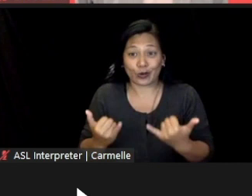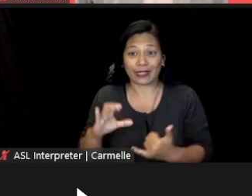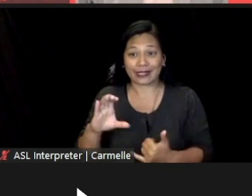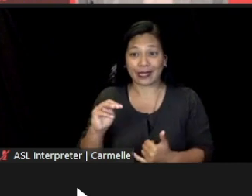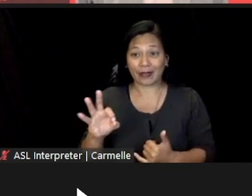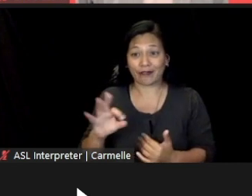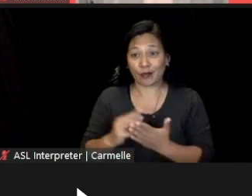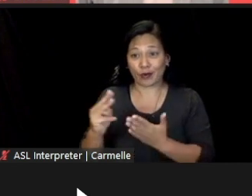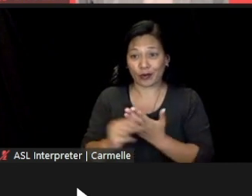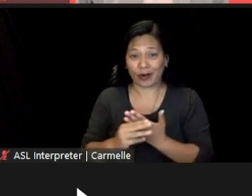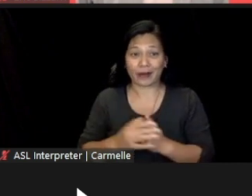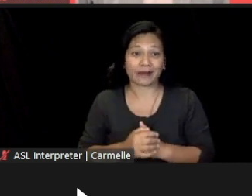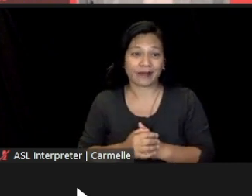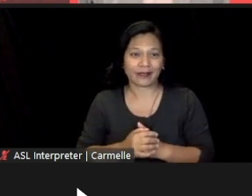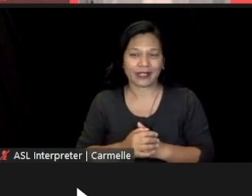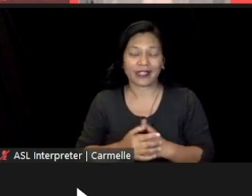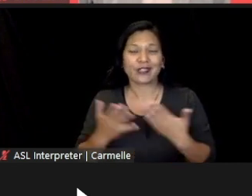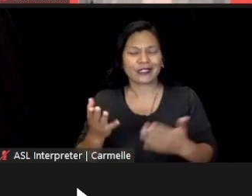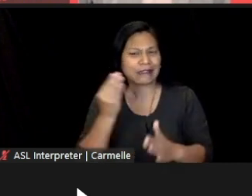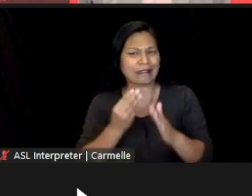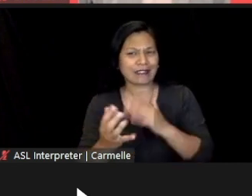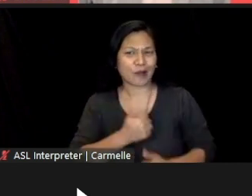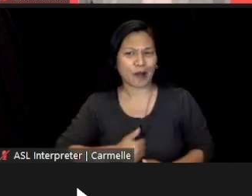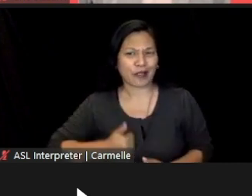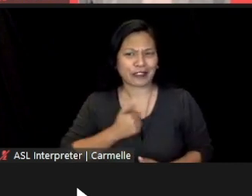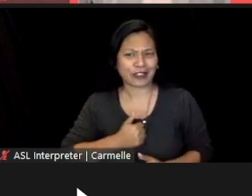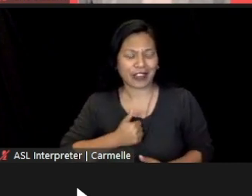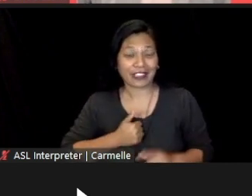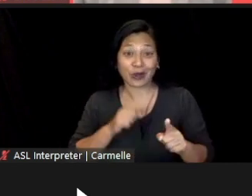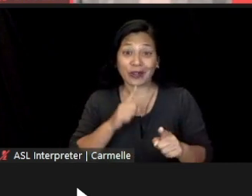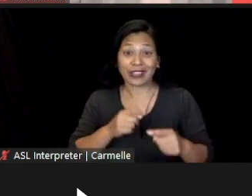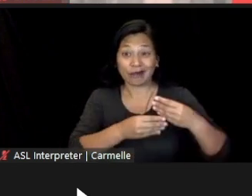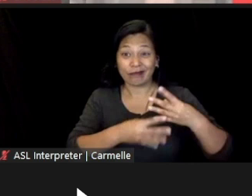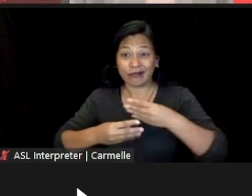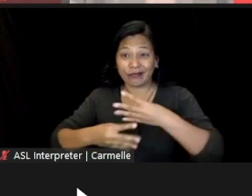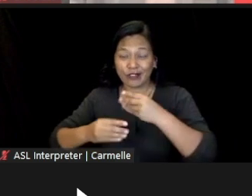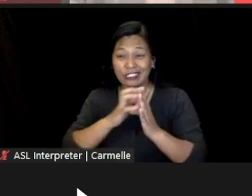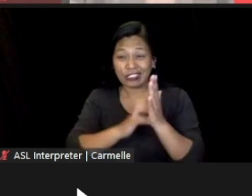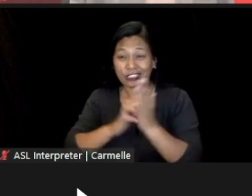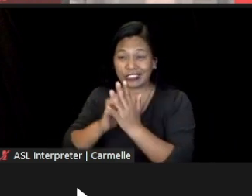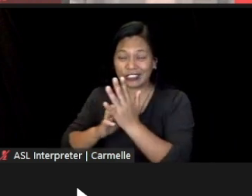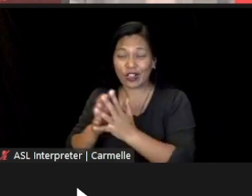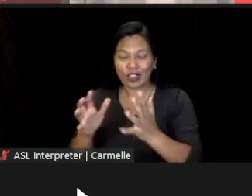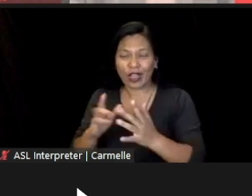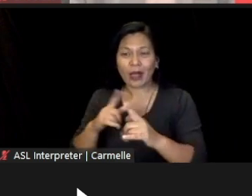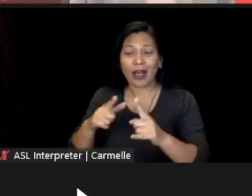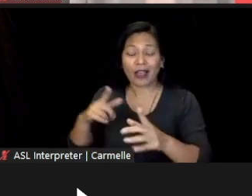You know, I apologize in advance. We didn't start out this way, but this is something that is grandfathered over time.